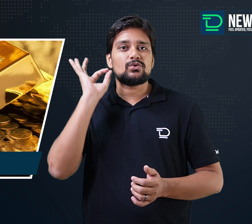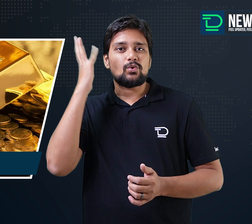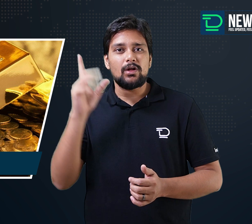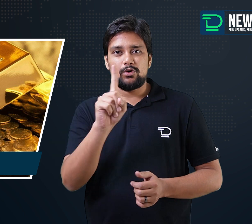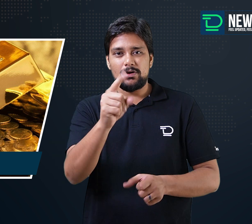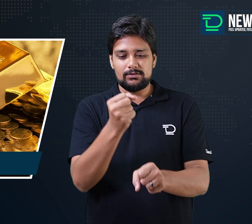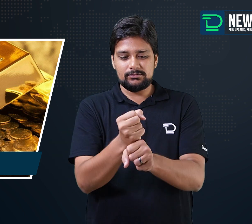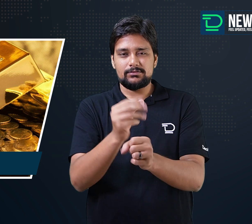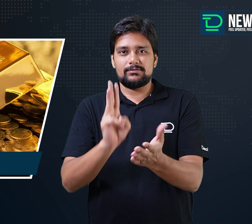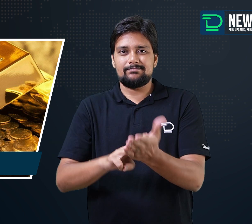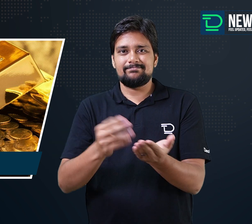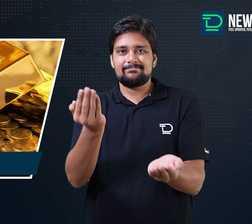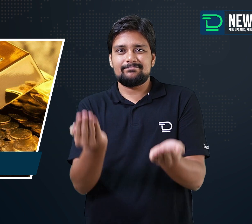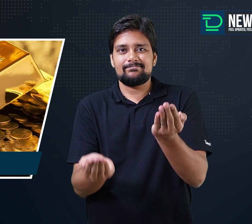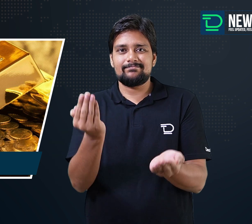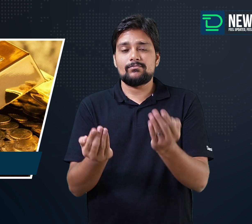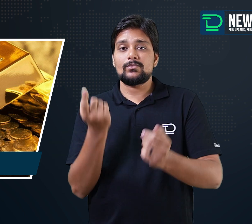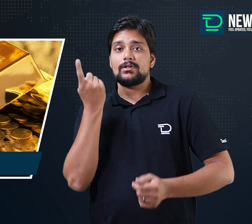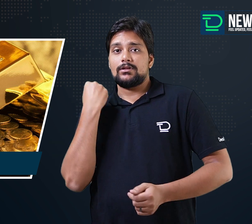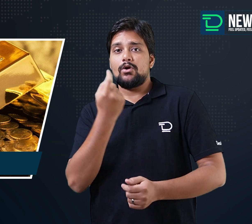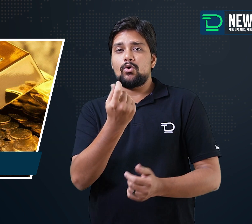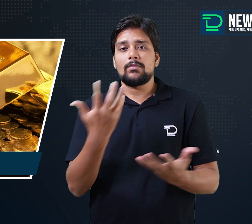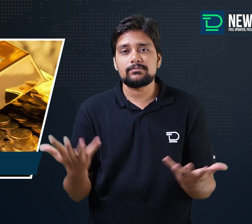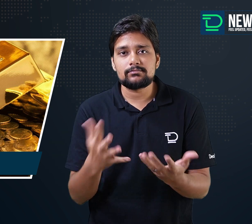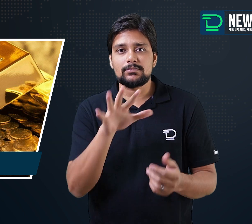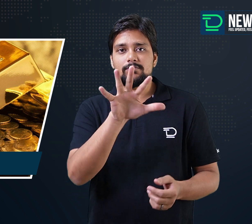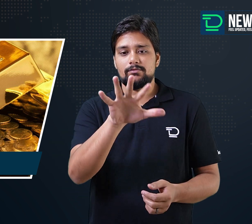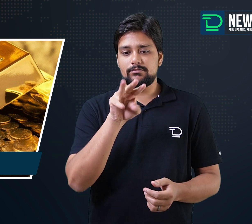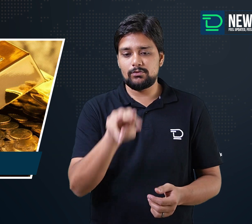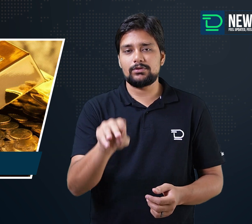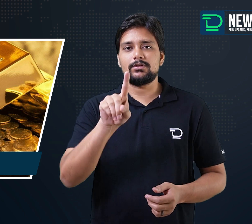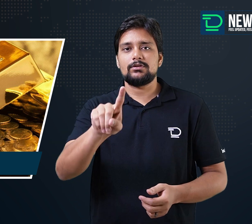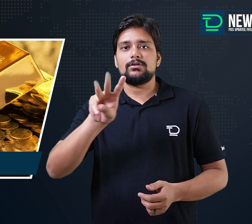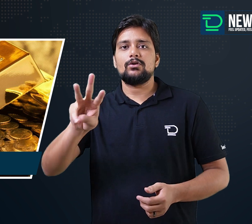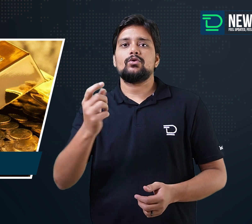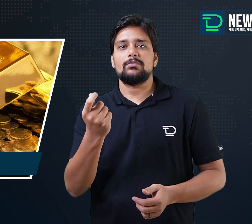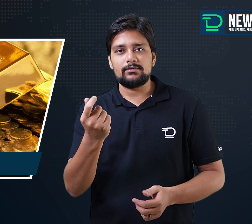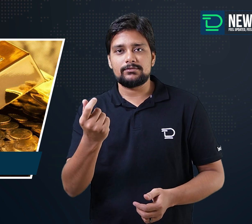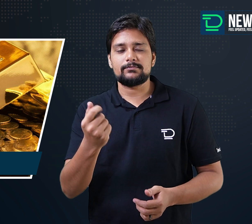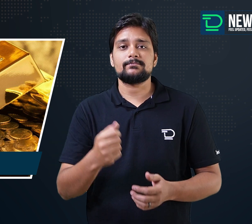Yesterday’s gold rate, 1 gram, was ₹ 5013.